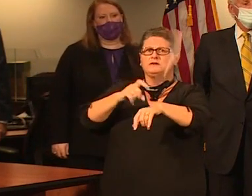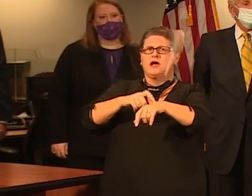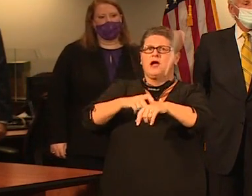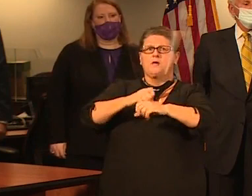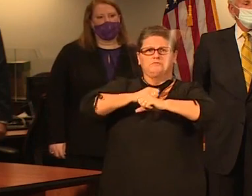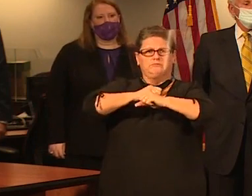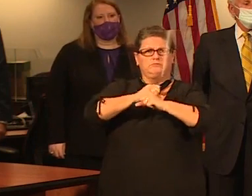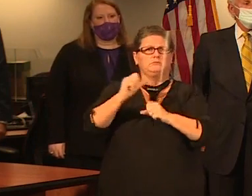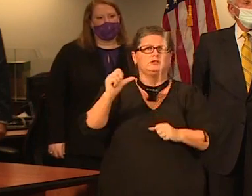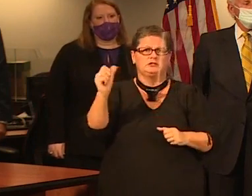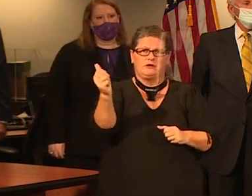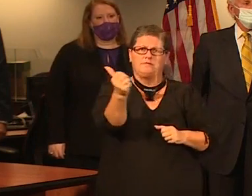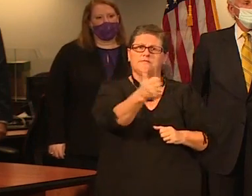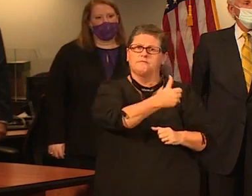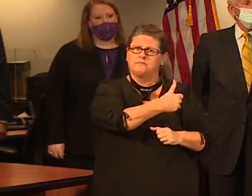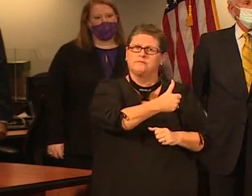CONTINUING TO PROTECT TOES MOST VULNERABLE.